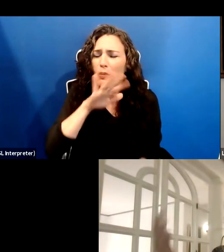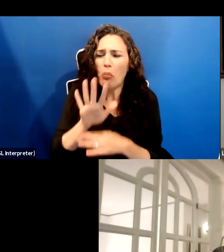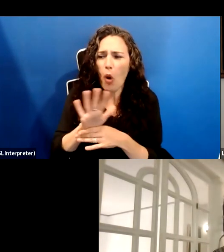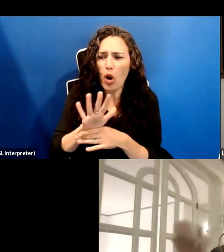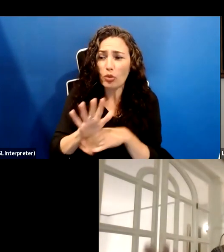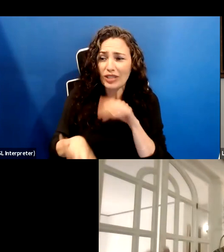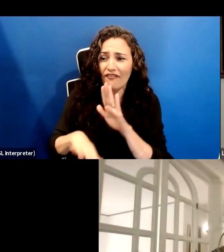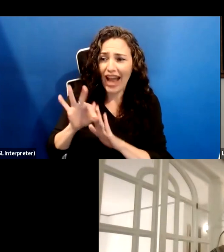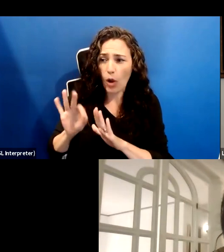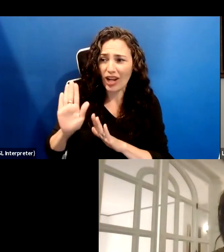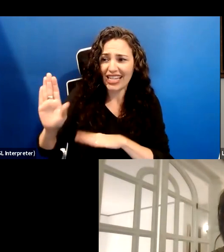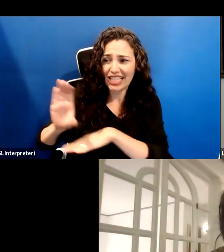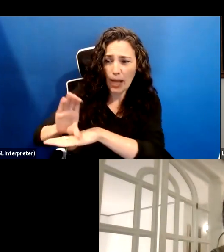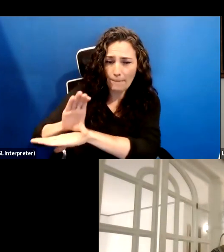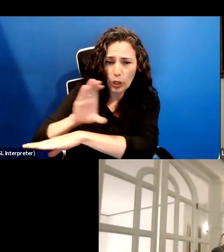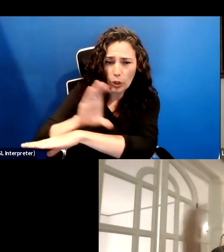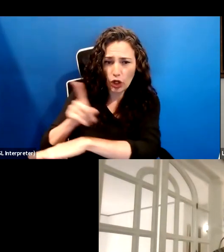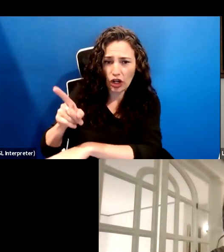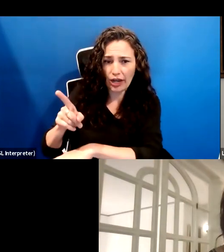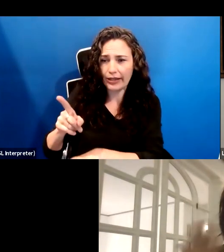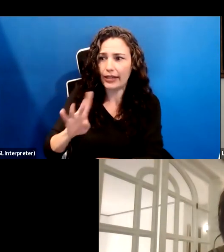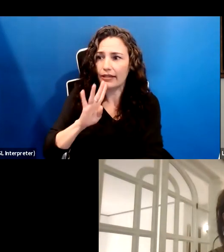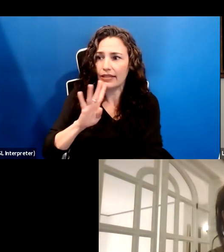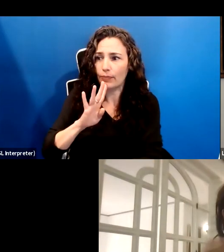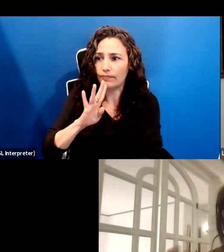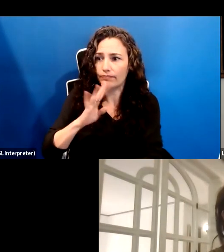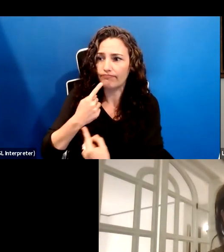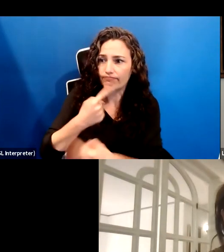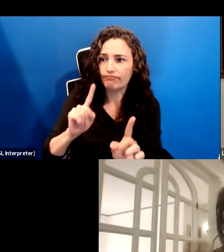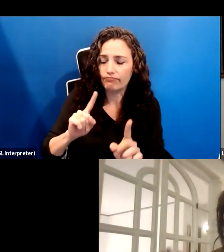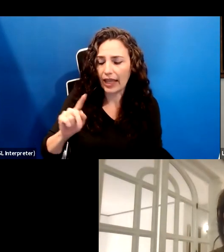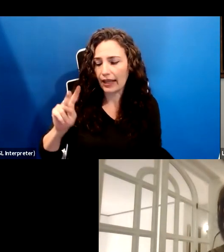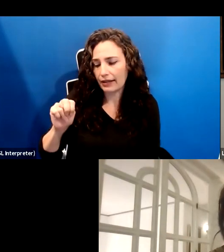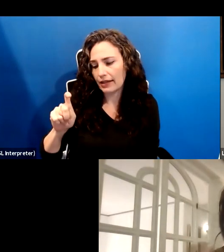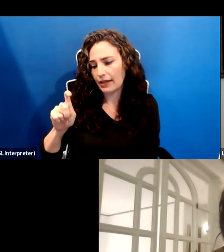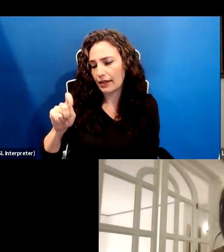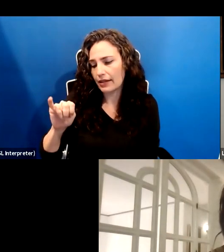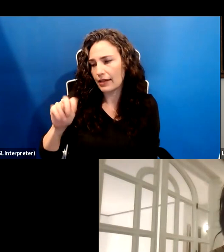and, you know, and he had spoken out against NXIVM. And, you know, so there is, there were these stories that had come up,